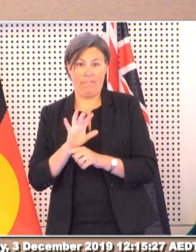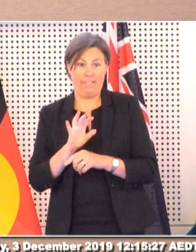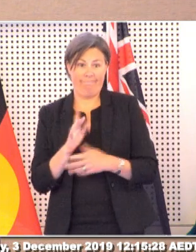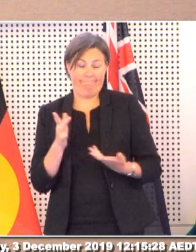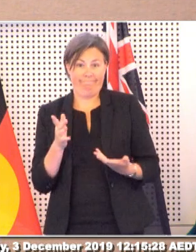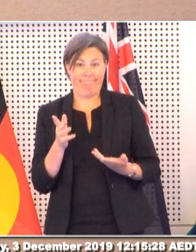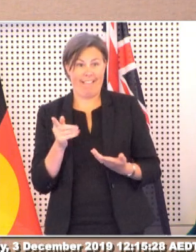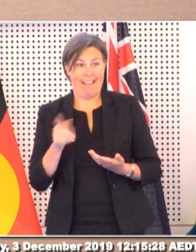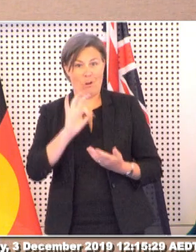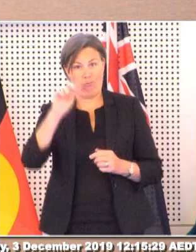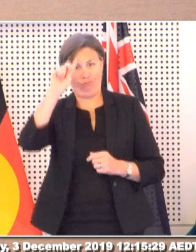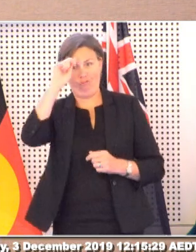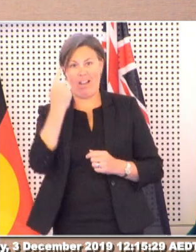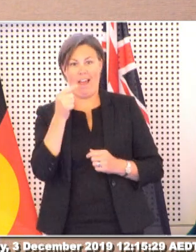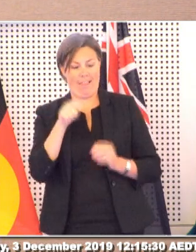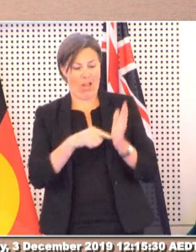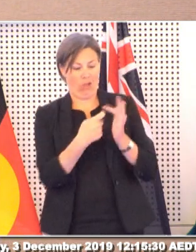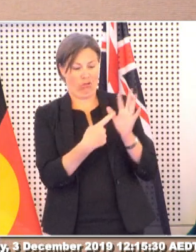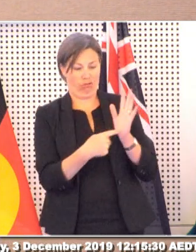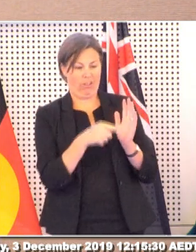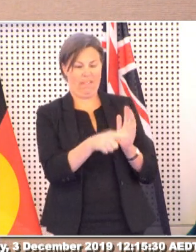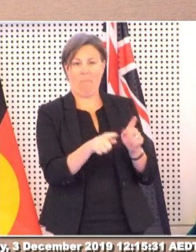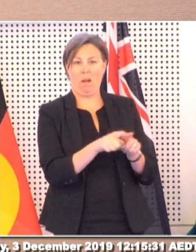its more subtle forms or its systemic forms.